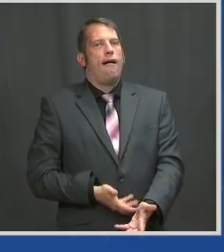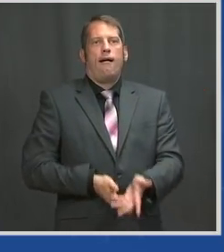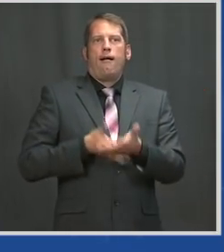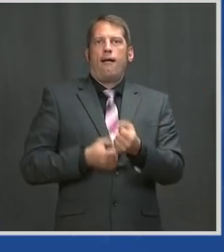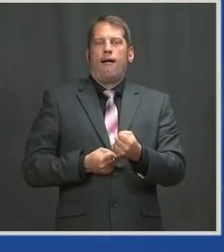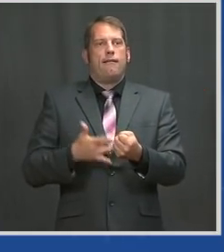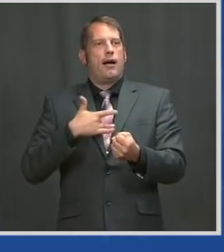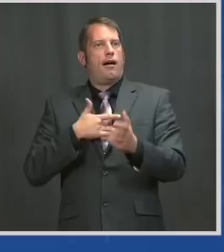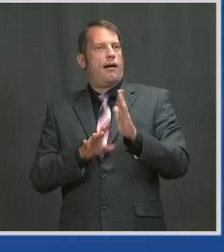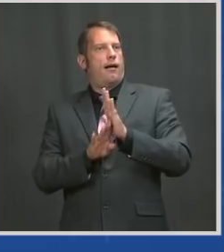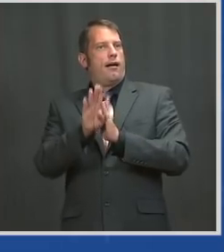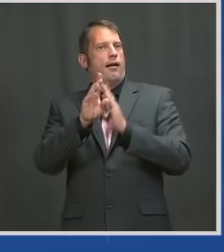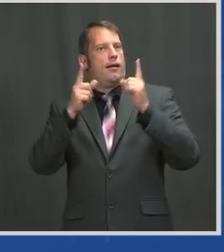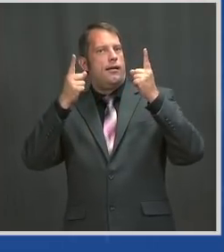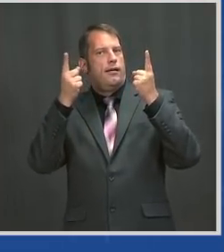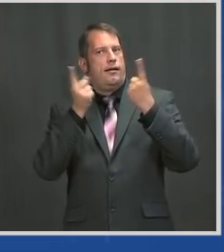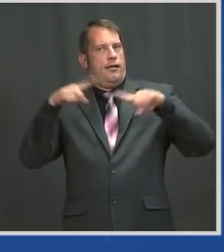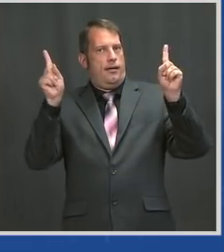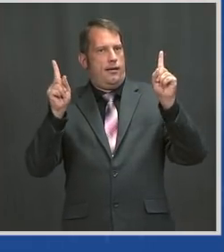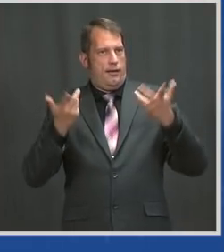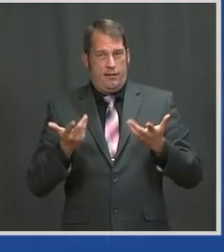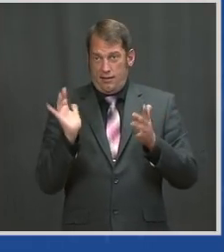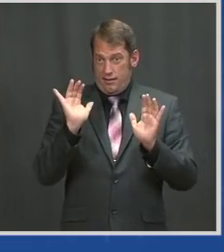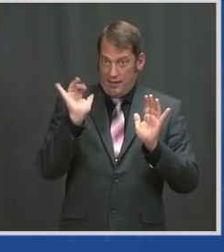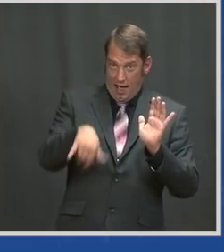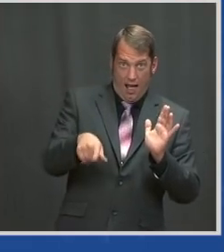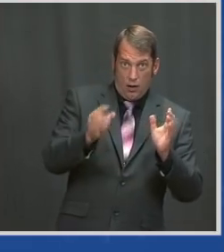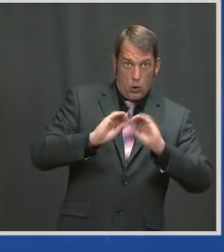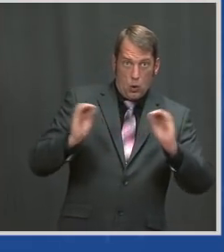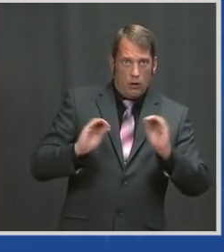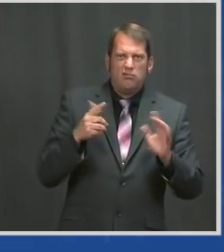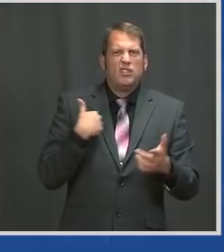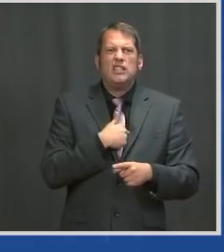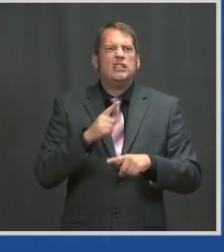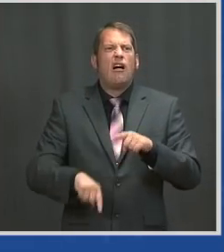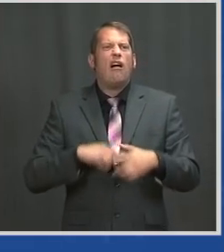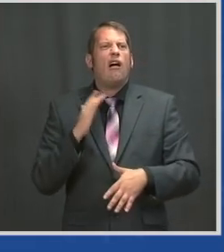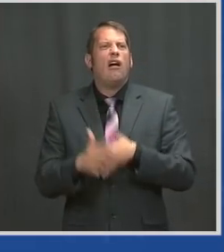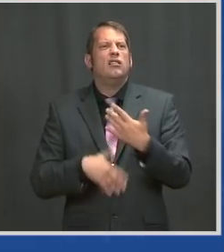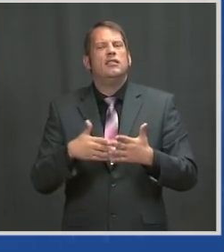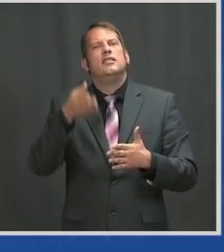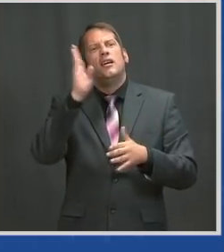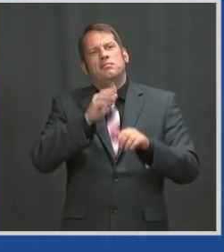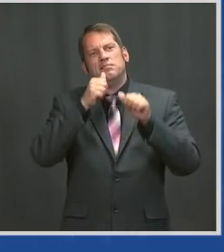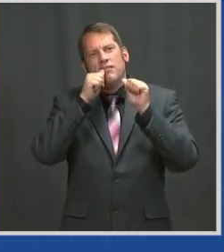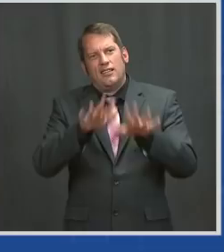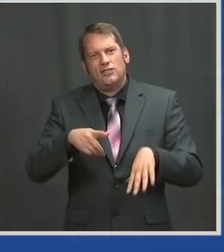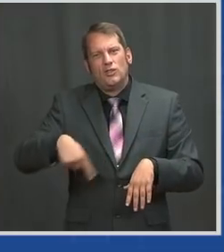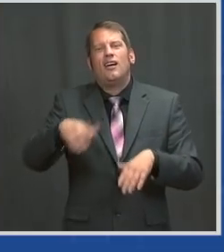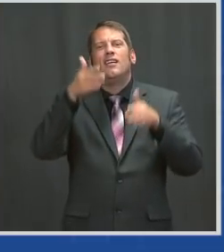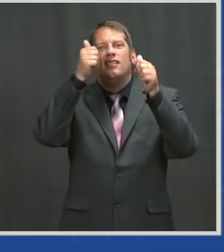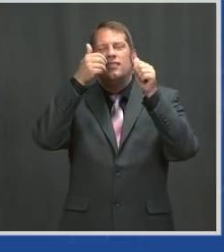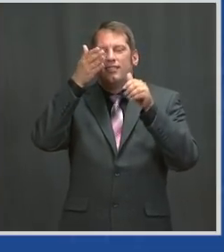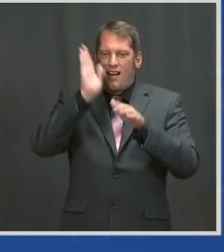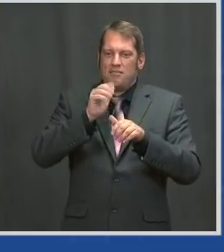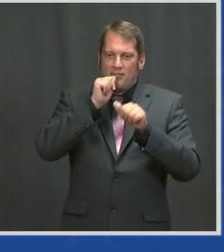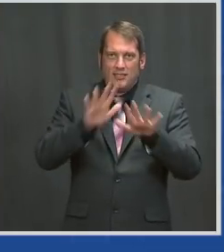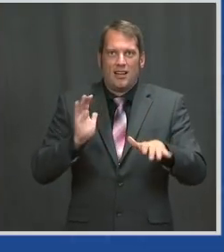I want to thank you, and God bless you, and may God protect our troops. Thank you very much. The Press: Mr. President, do you believe enhanced unemployment benefits